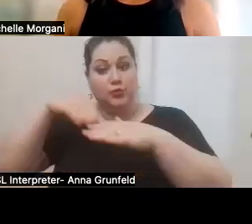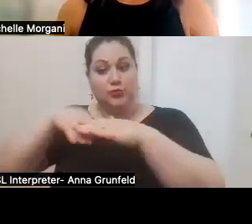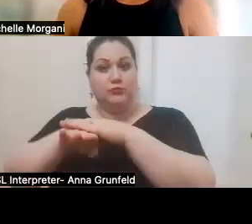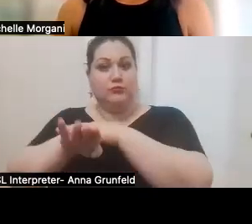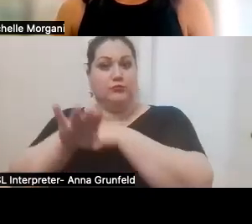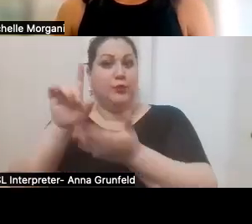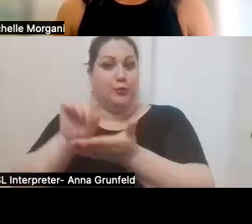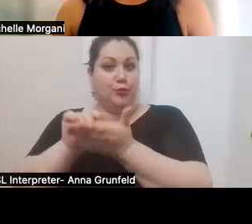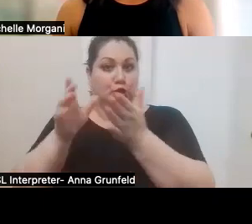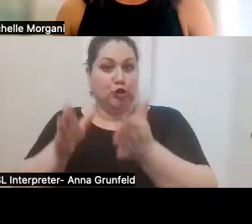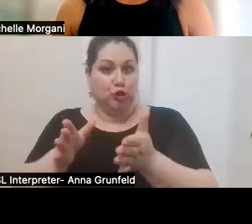Next slide please.